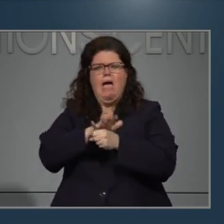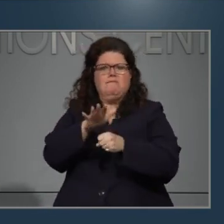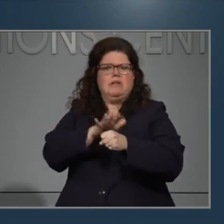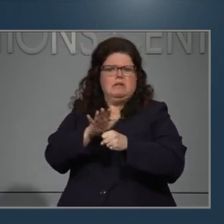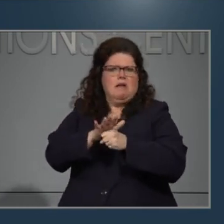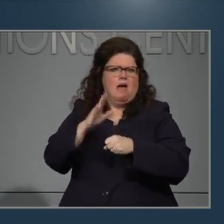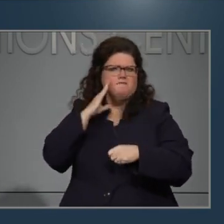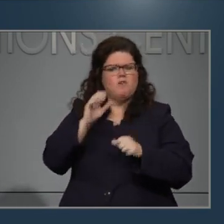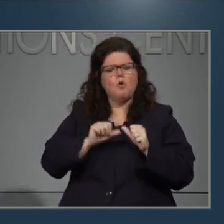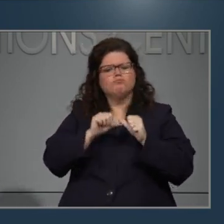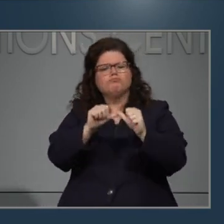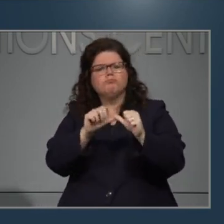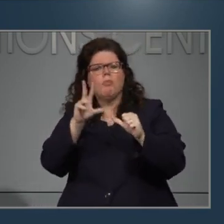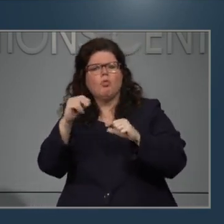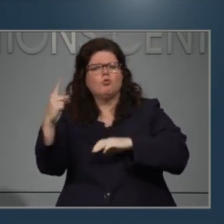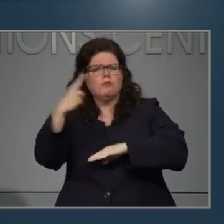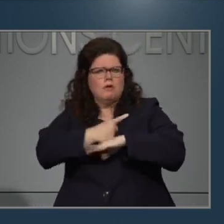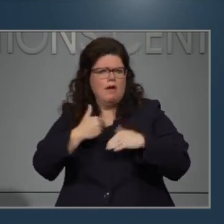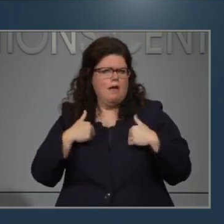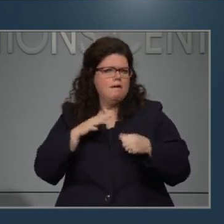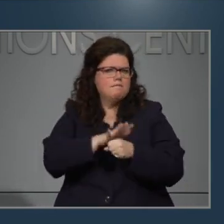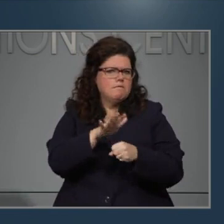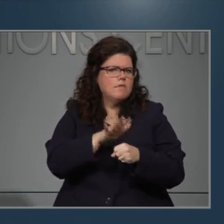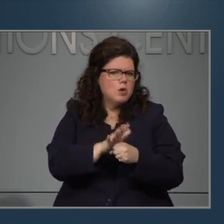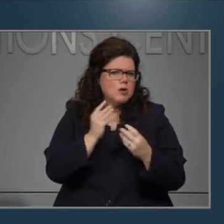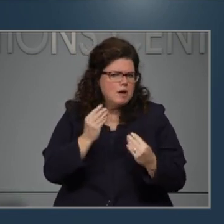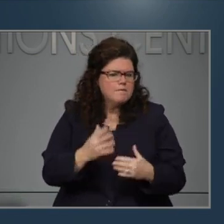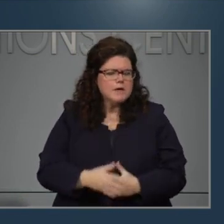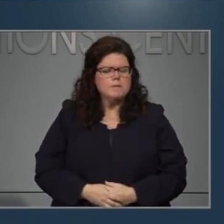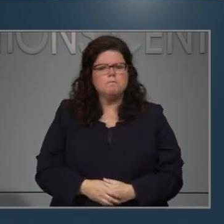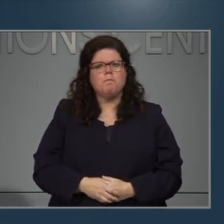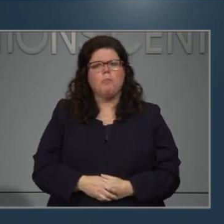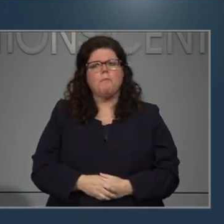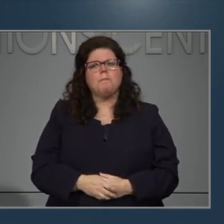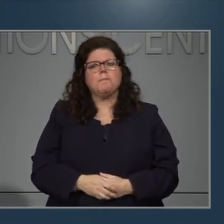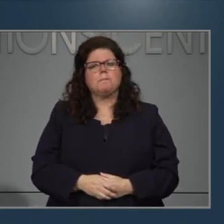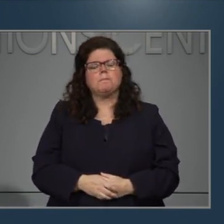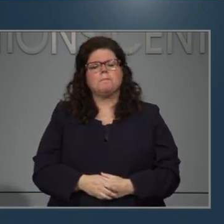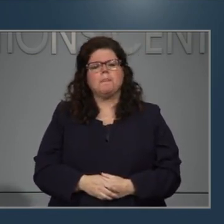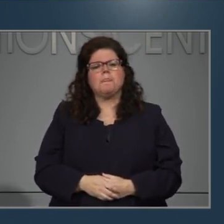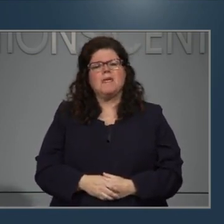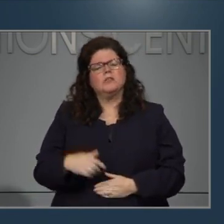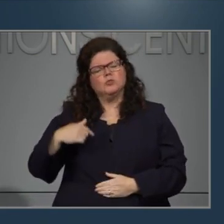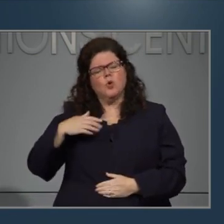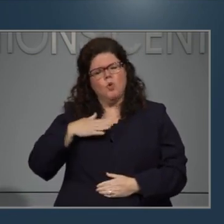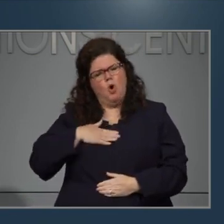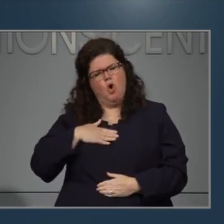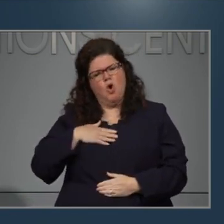WE HAVE ENOUGH CRITICAL SUPPLIES ON HAND TO FILL REQUEST FOR AT LEAST THE NEXT 30 DAYS.